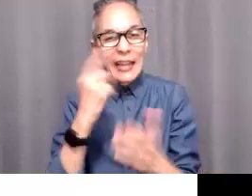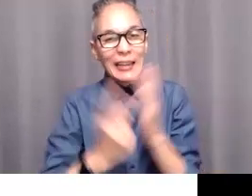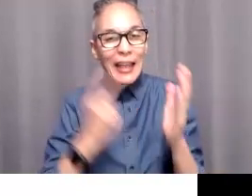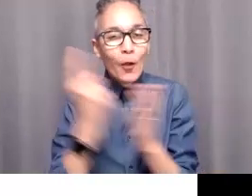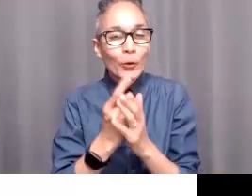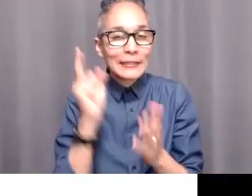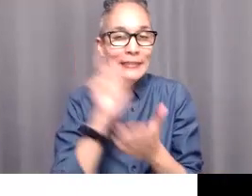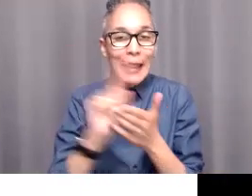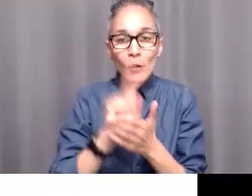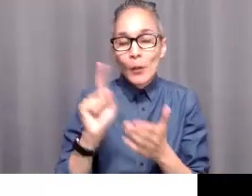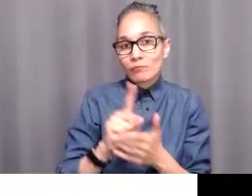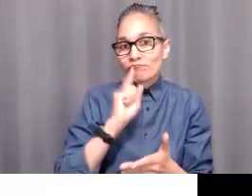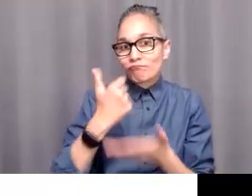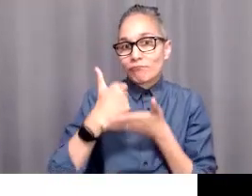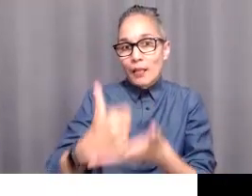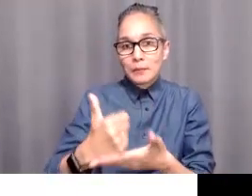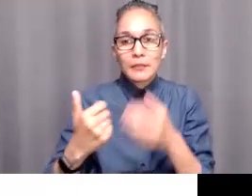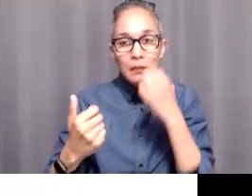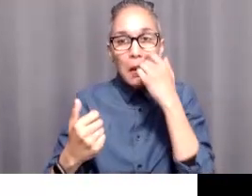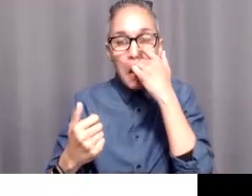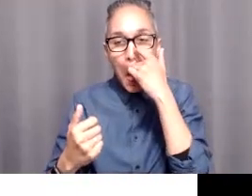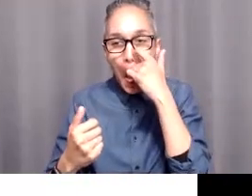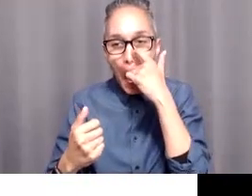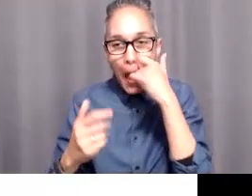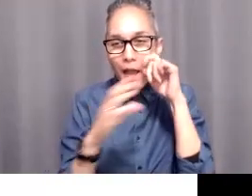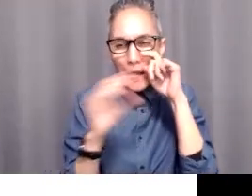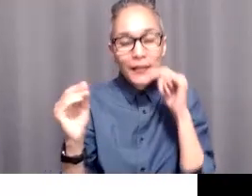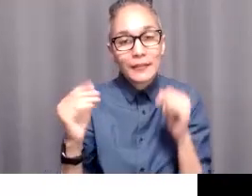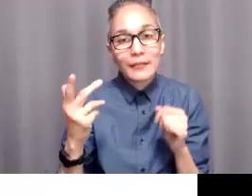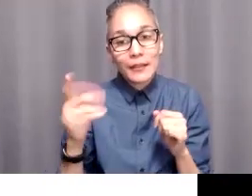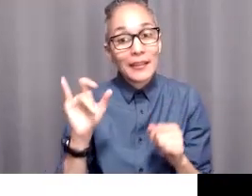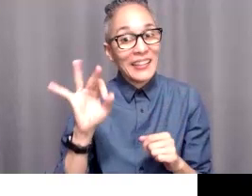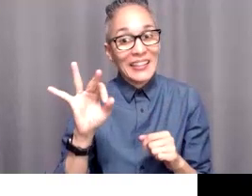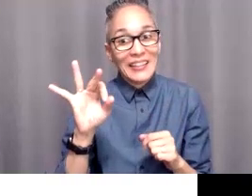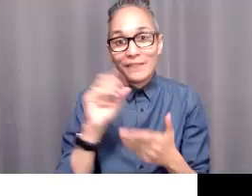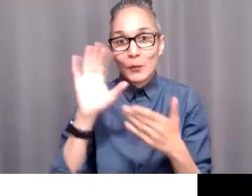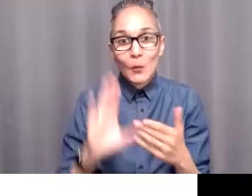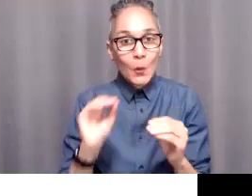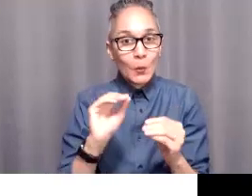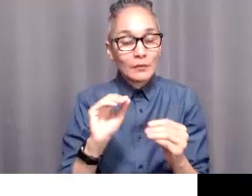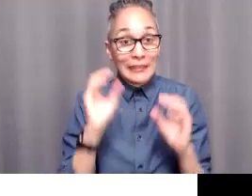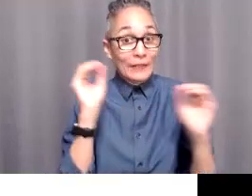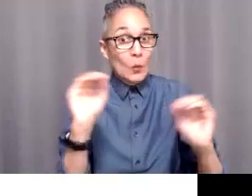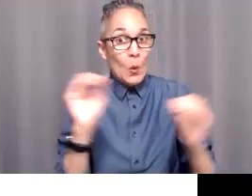It's tremendously helpful. And, you know, again, if no students show up, it